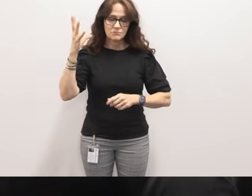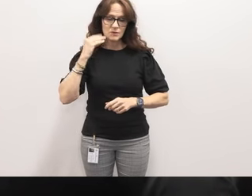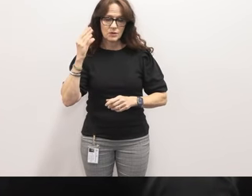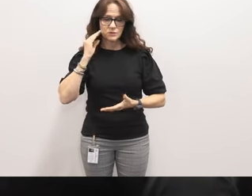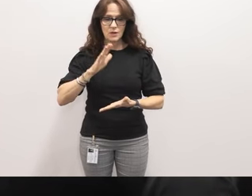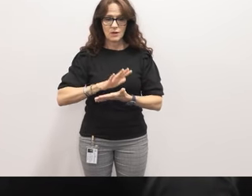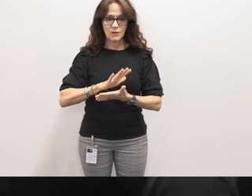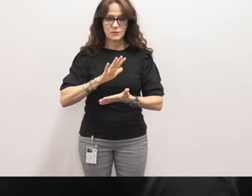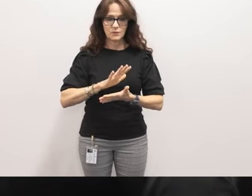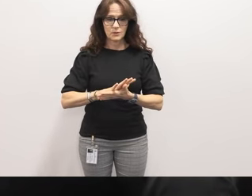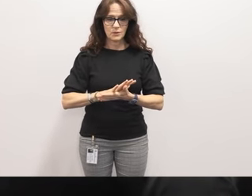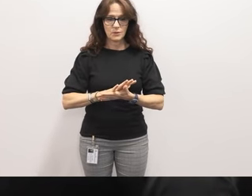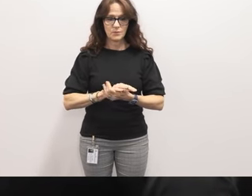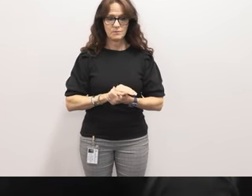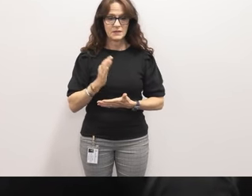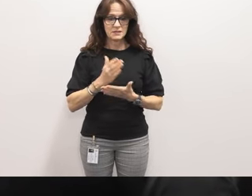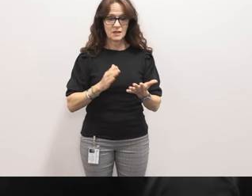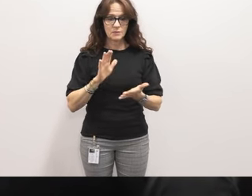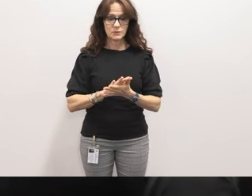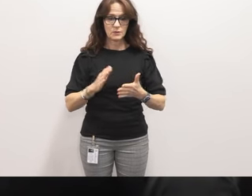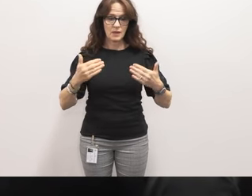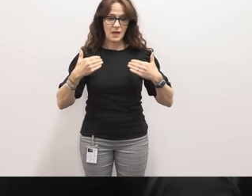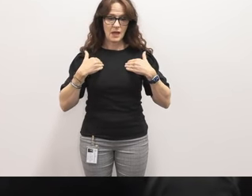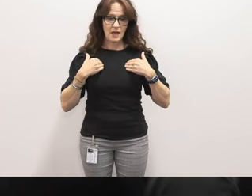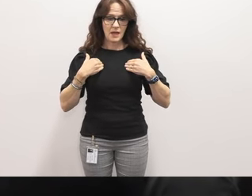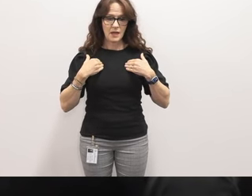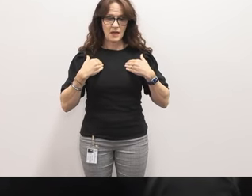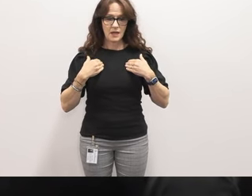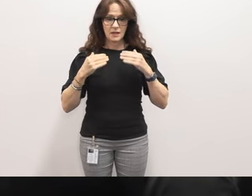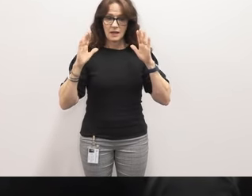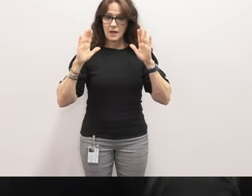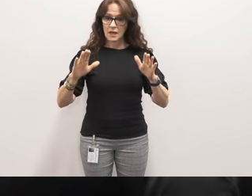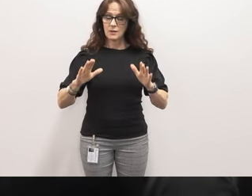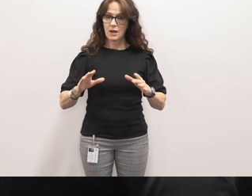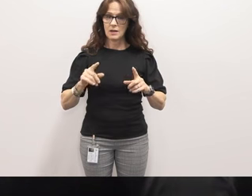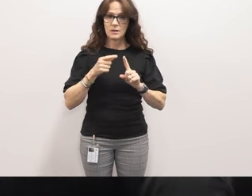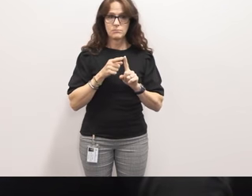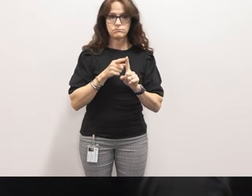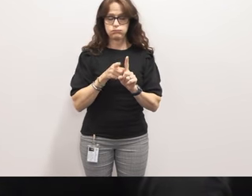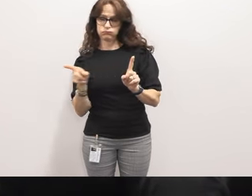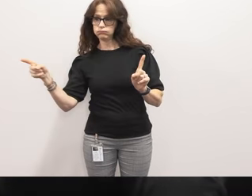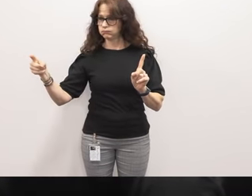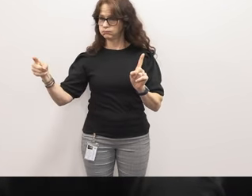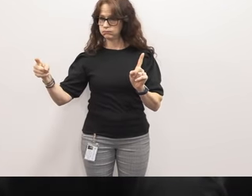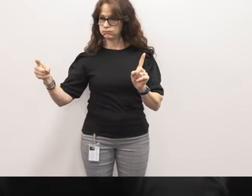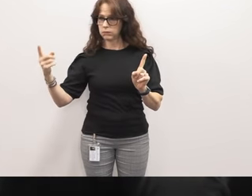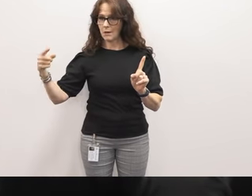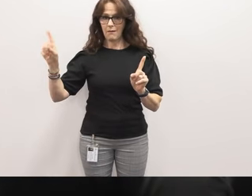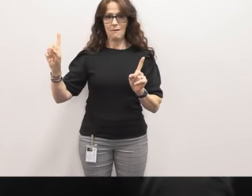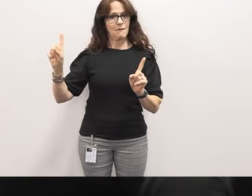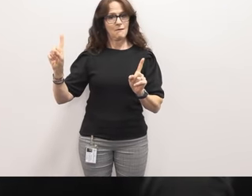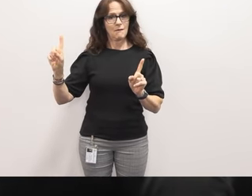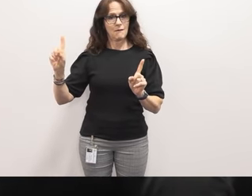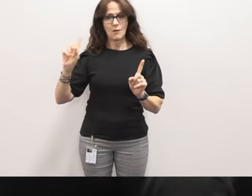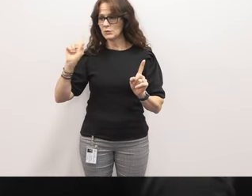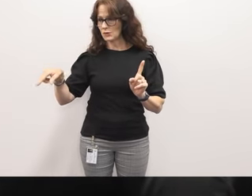and some schools that have had incredible outlier results and an opportunity to hear the narrative and the story